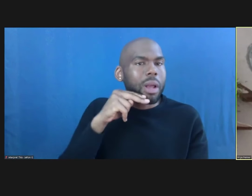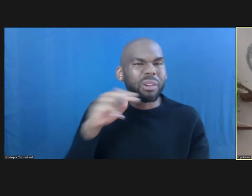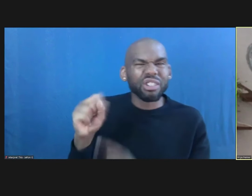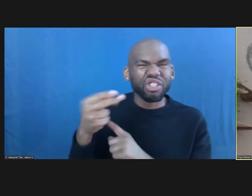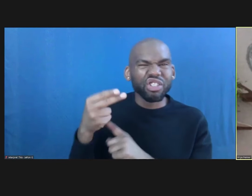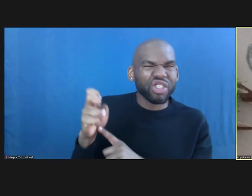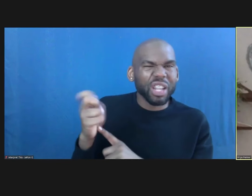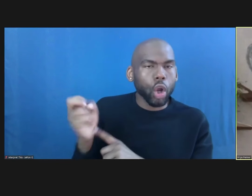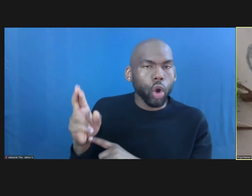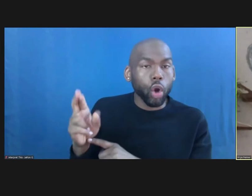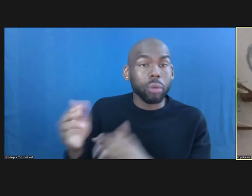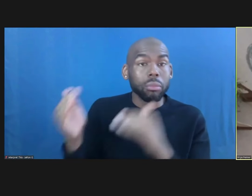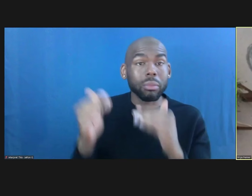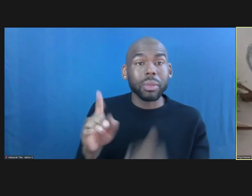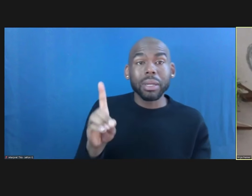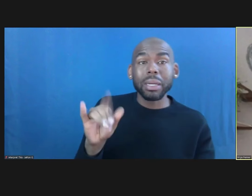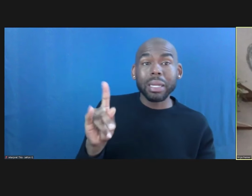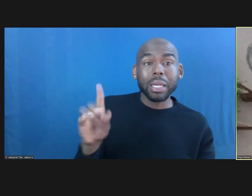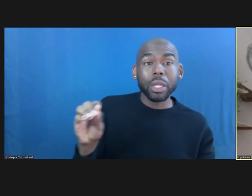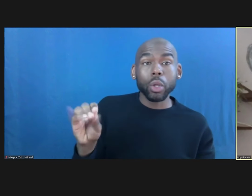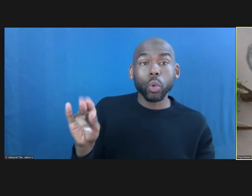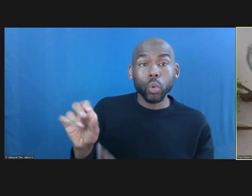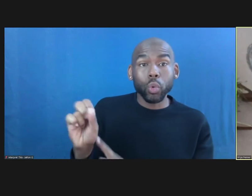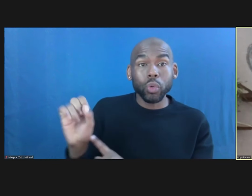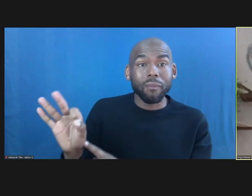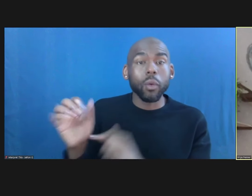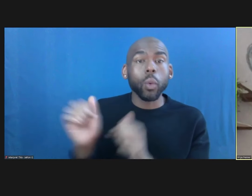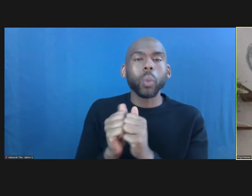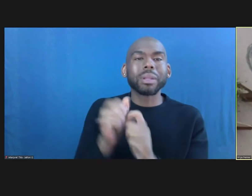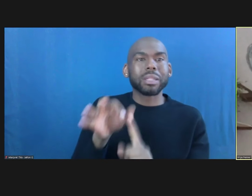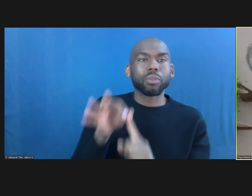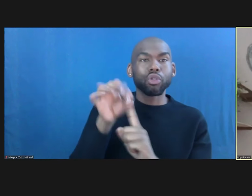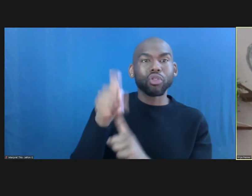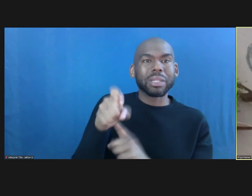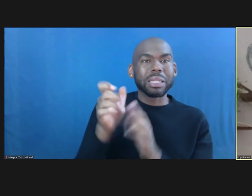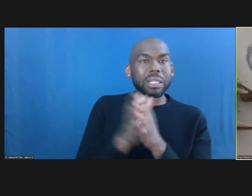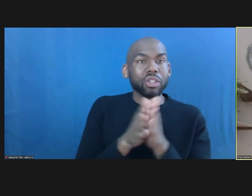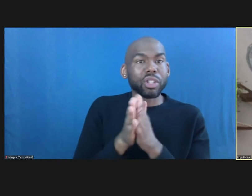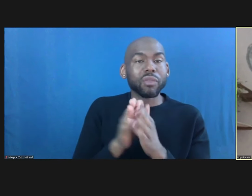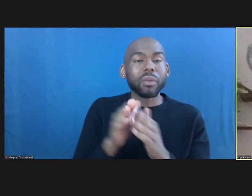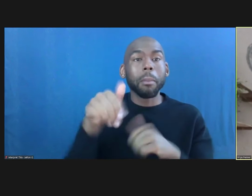Yusuf, who is with the Special Needs Initiative for Growth based in Nigeria. Their pronouns